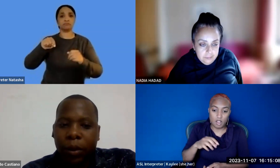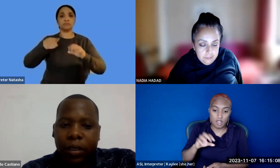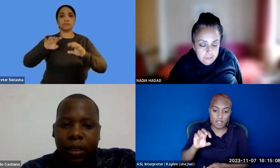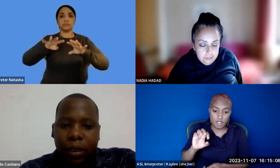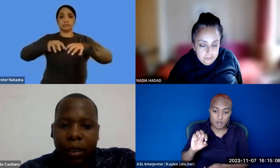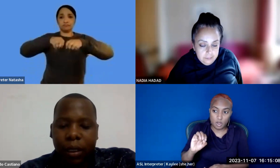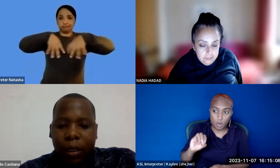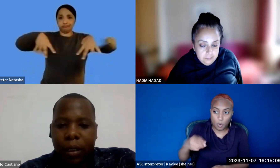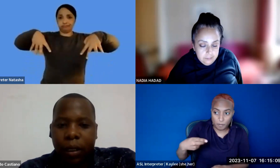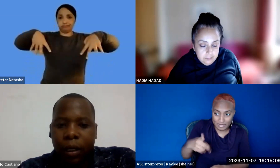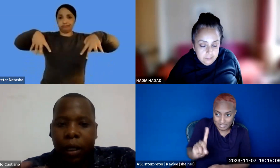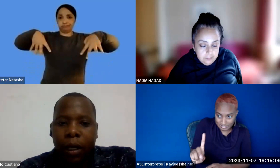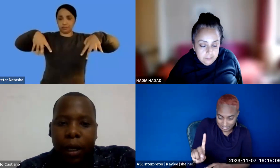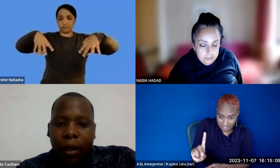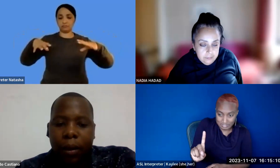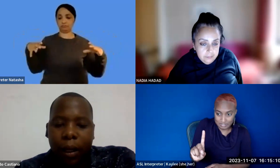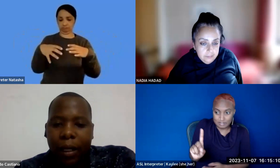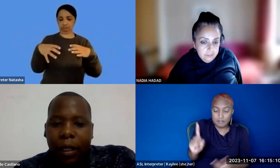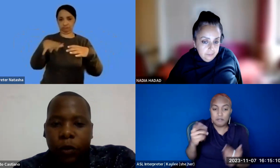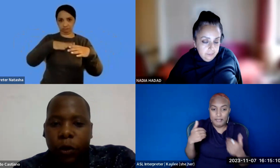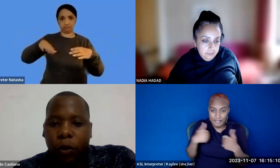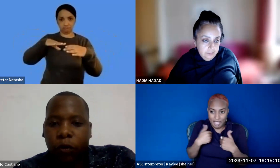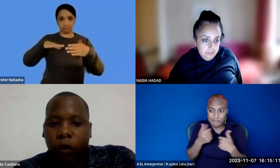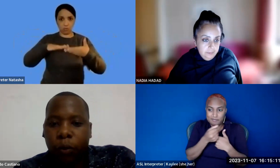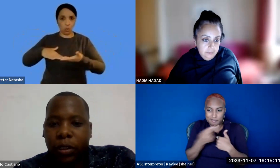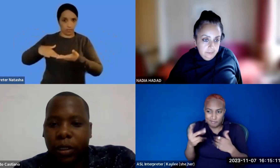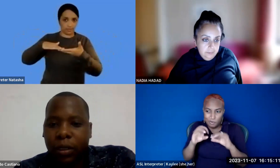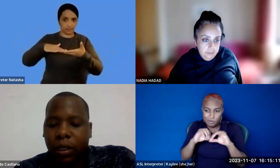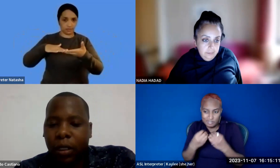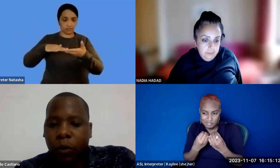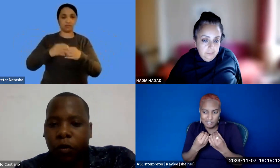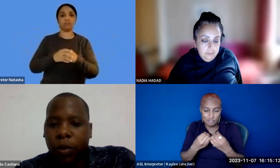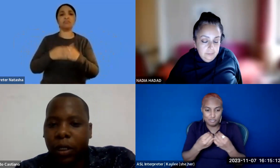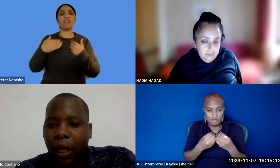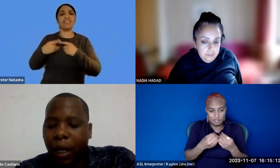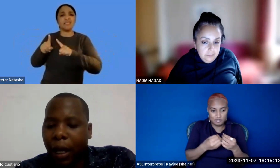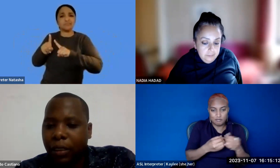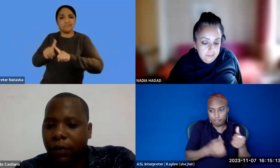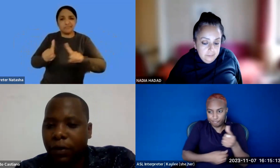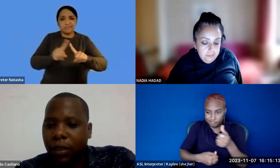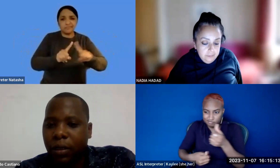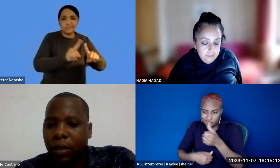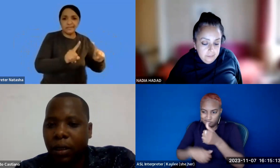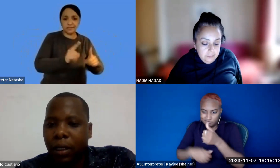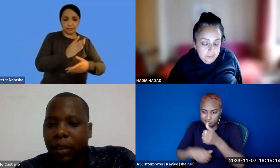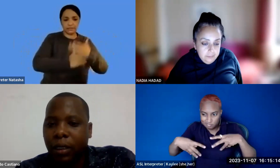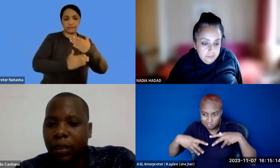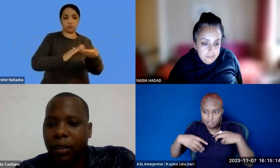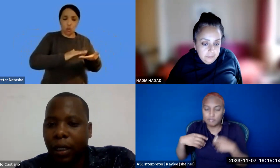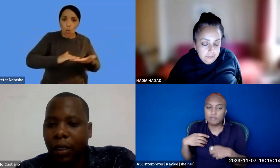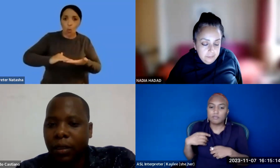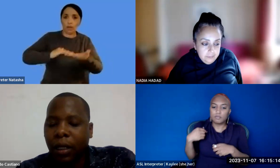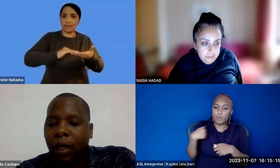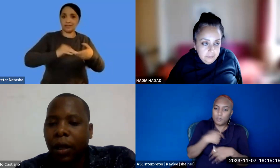We are basically a network of OPDs and we've been active since 1998.